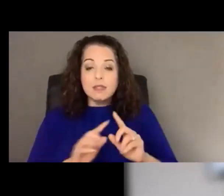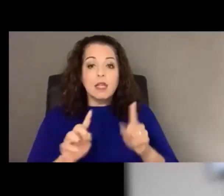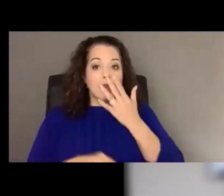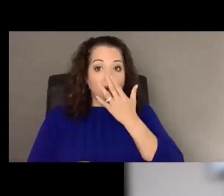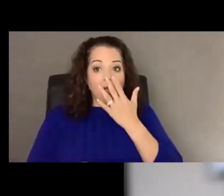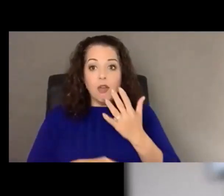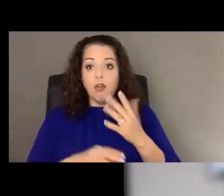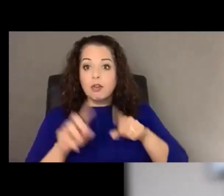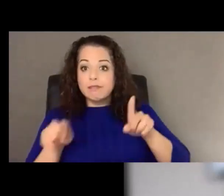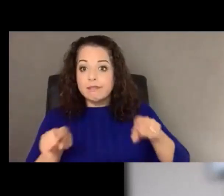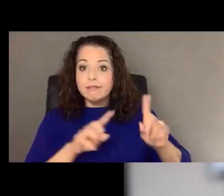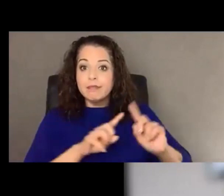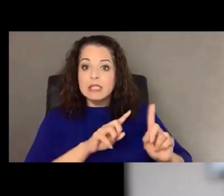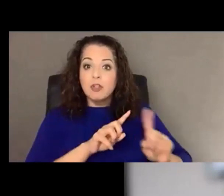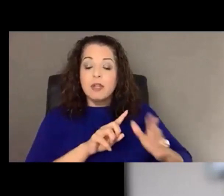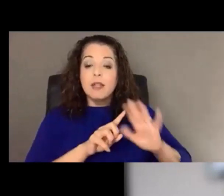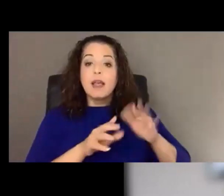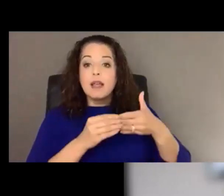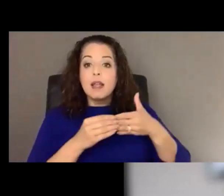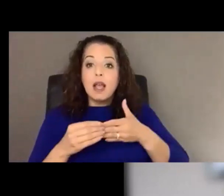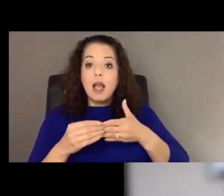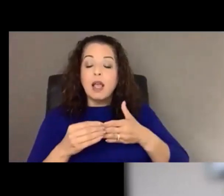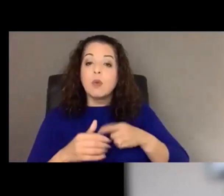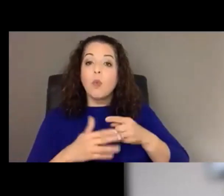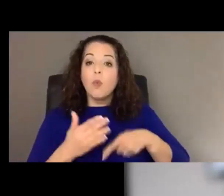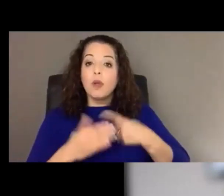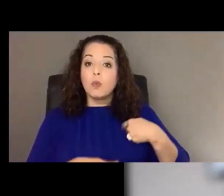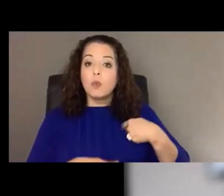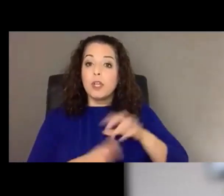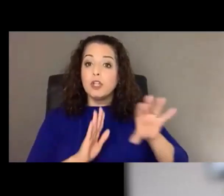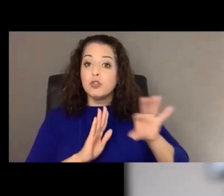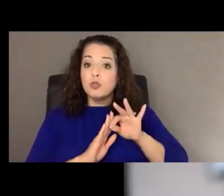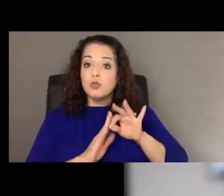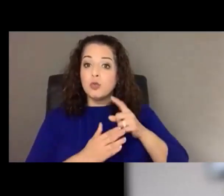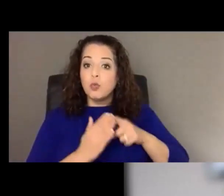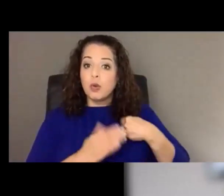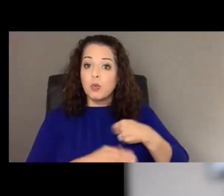that can guide what we choose to use in our infographic.